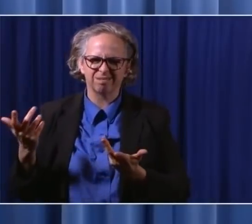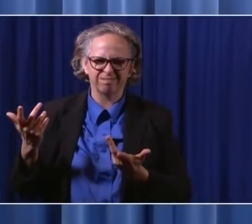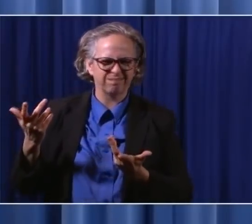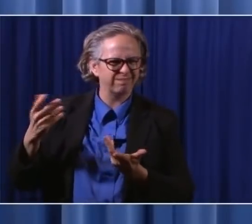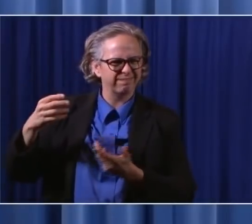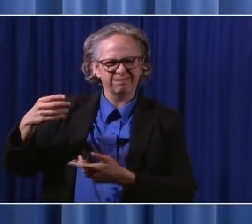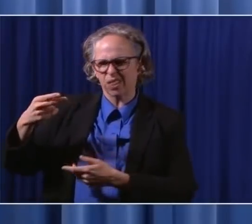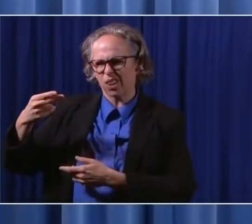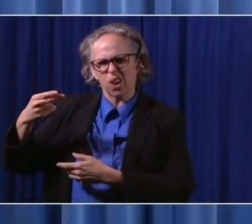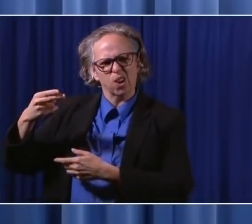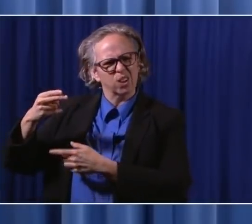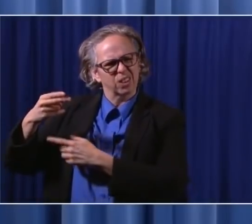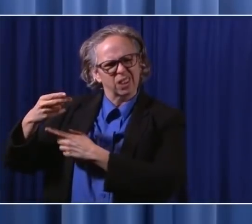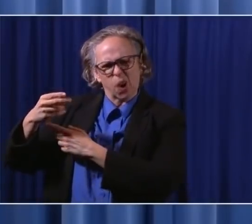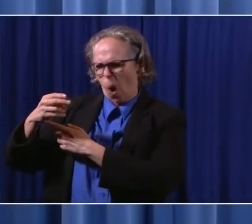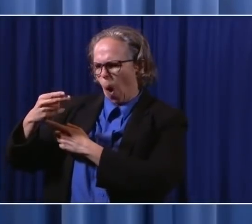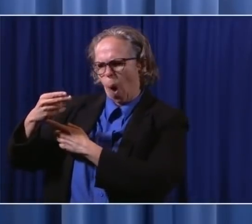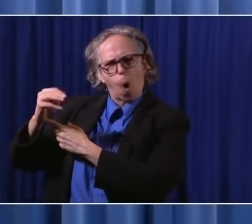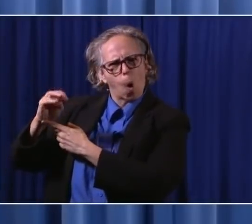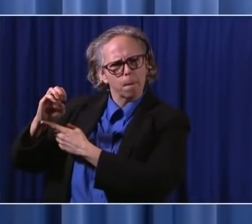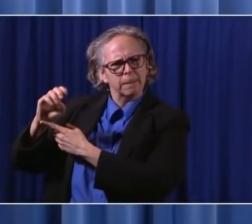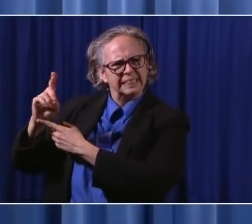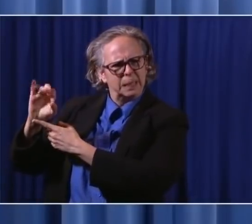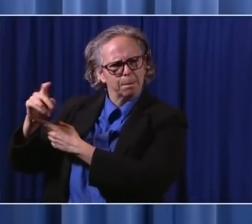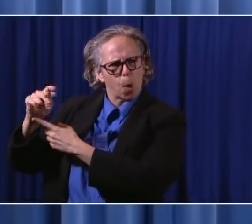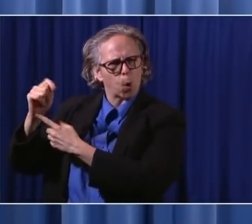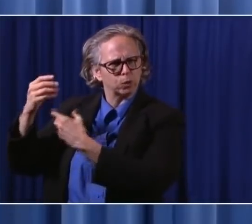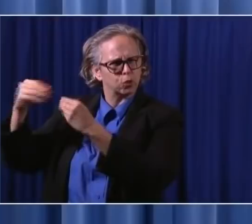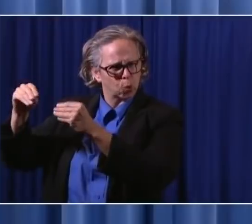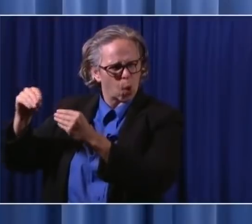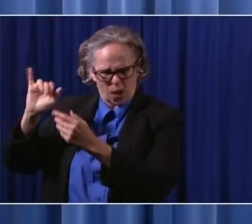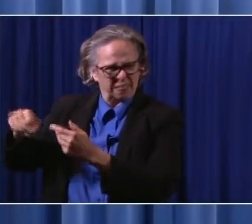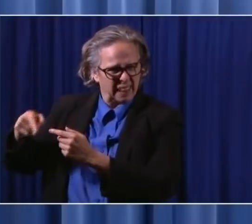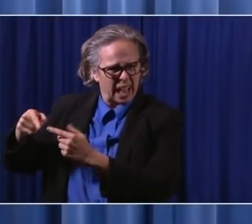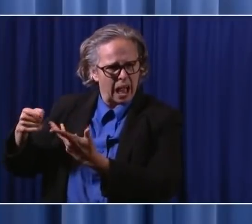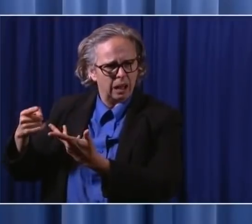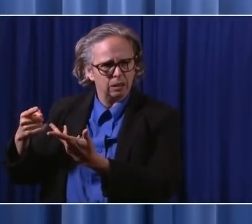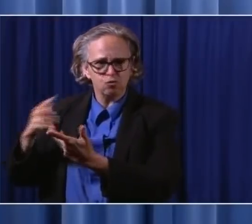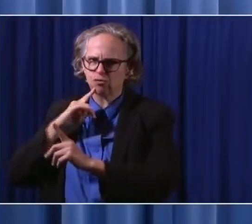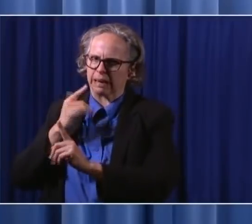MORNING OF JULY 4TH. OFFICER DIA WAS CALLING FOR A